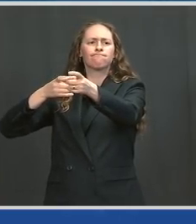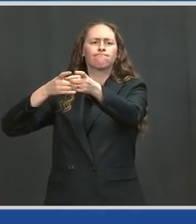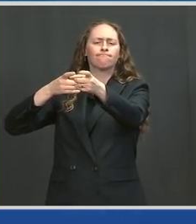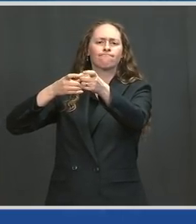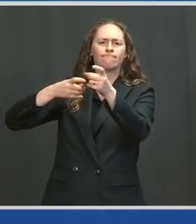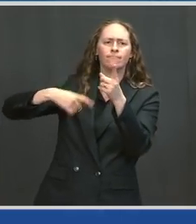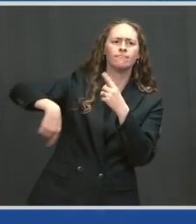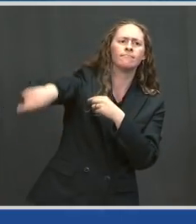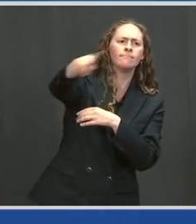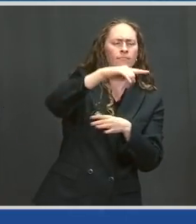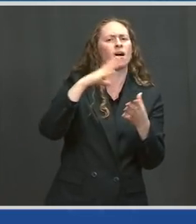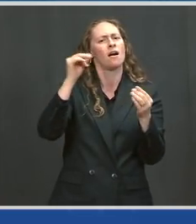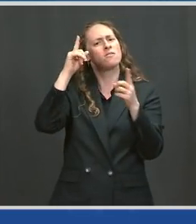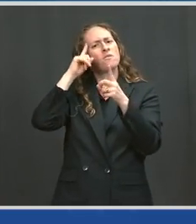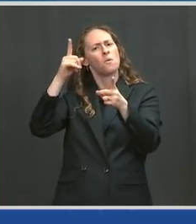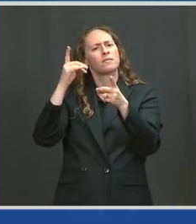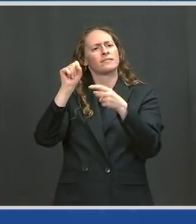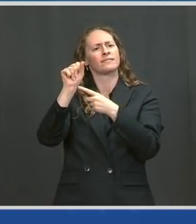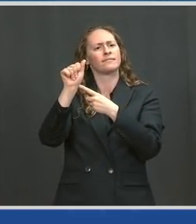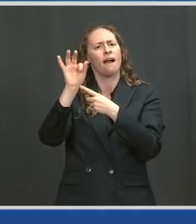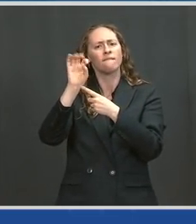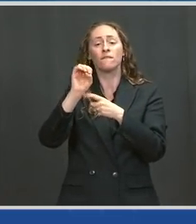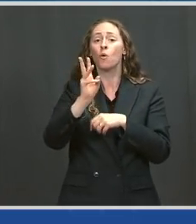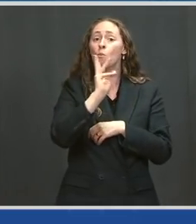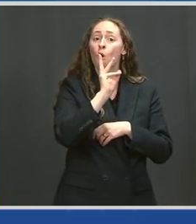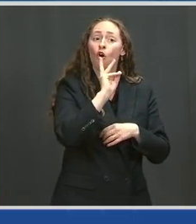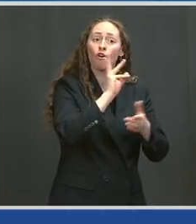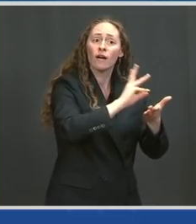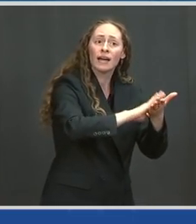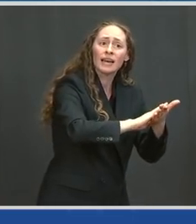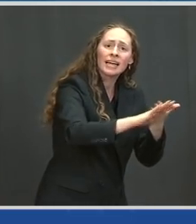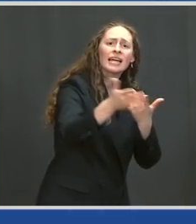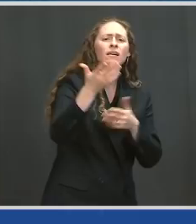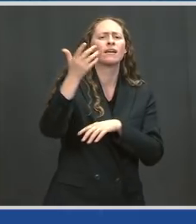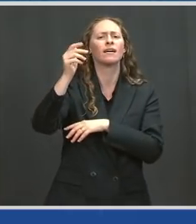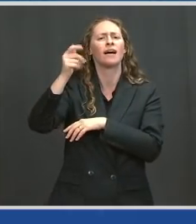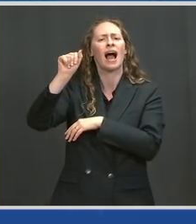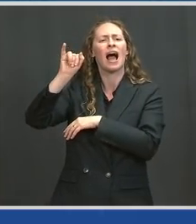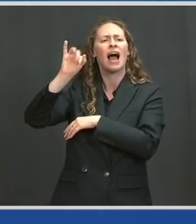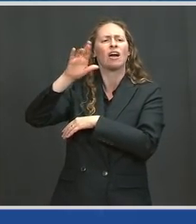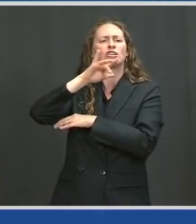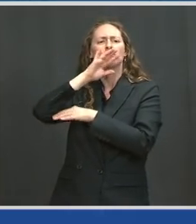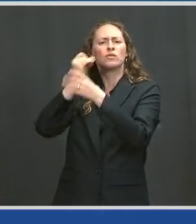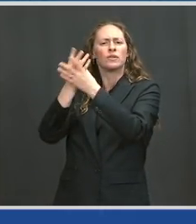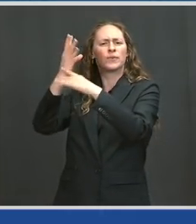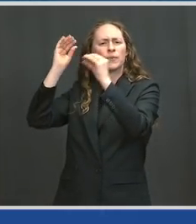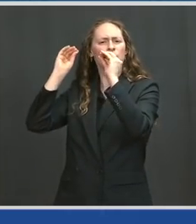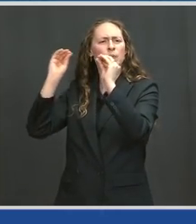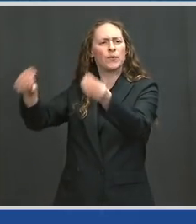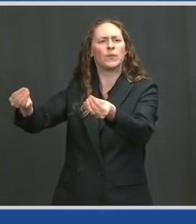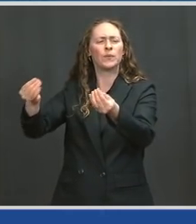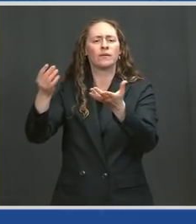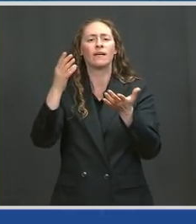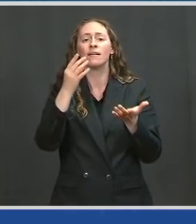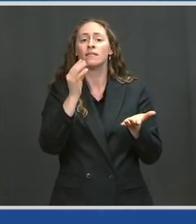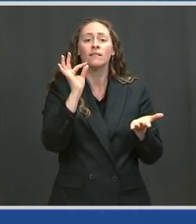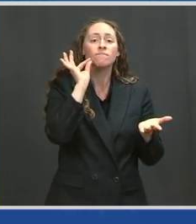clean water, clean air, nearby grocery stores, stocked with fresh vegetables and food that in fact deal with --